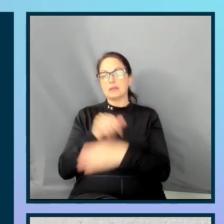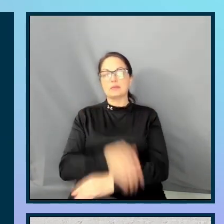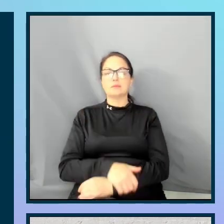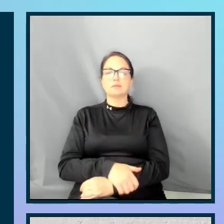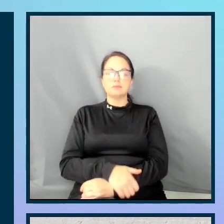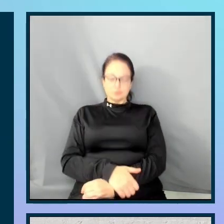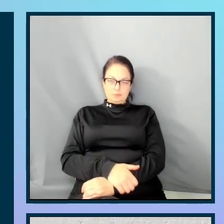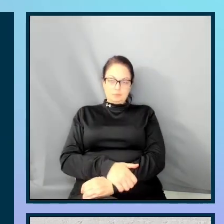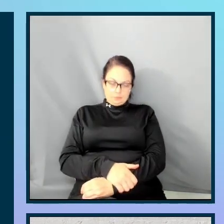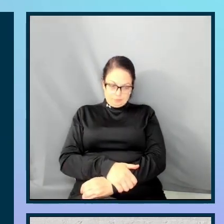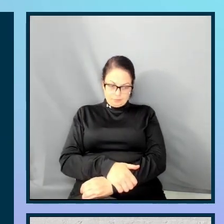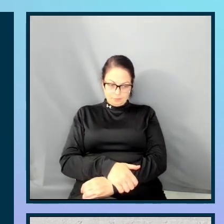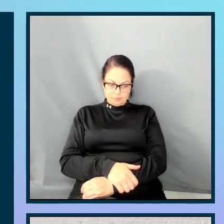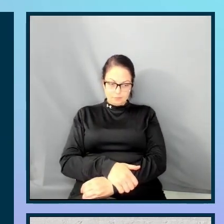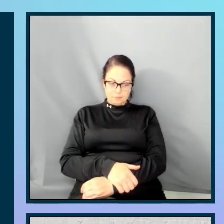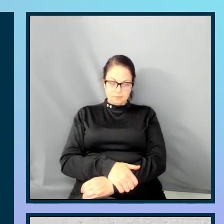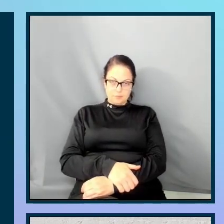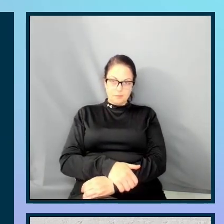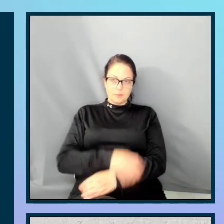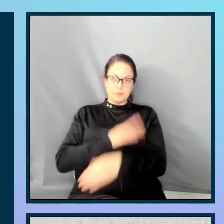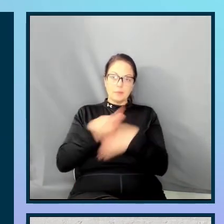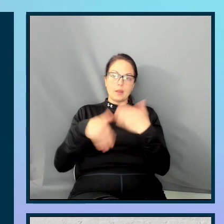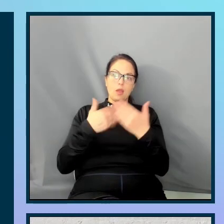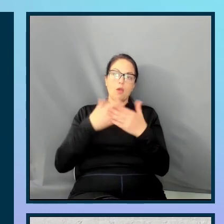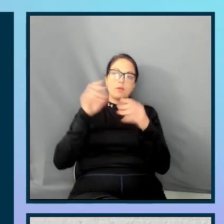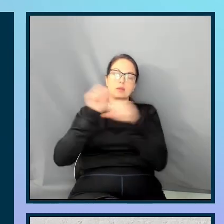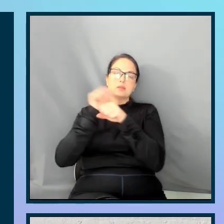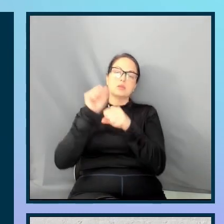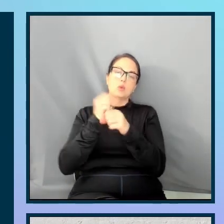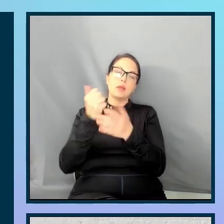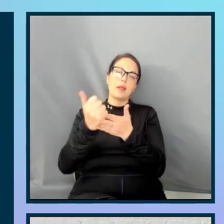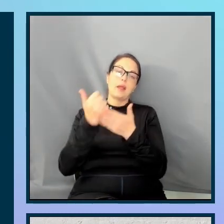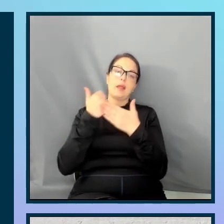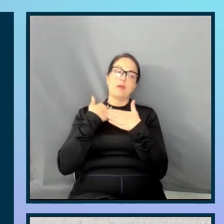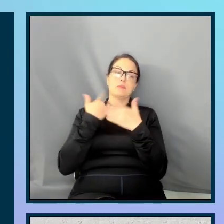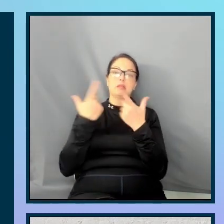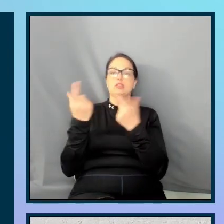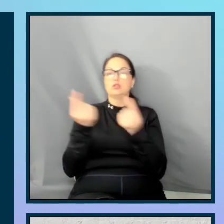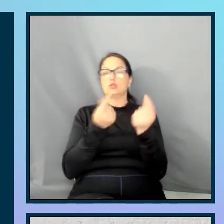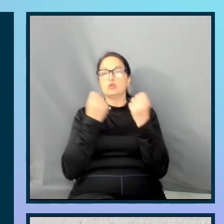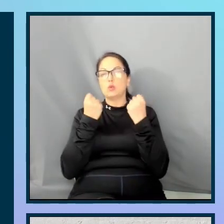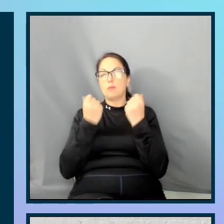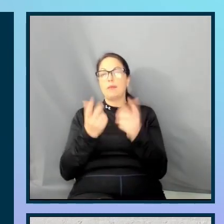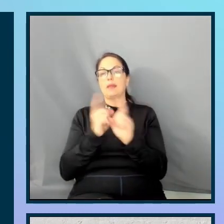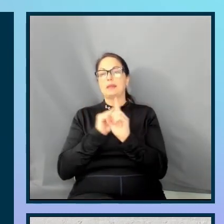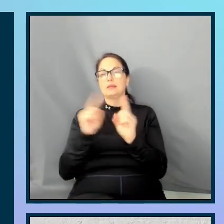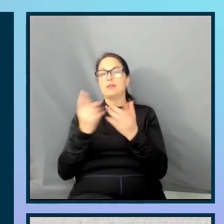All of this work emboldened me, allowed me to wear many hats and led me to meet our core team of people